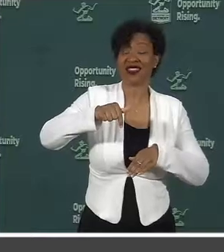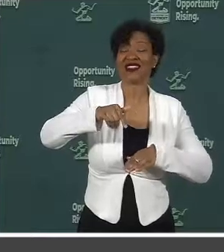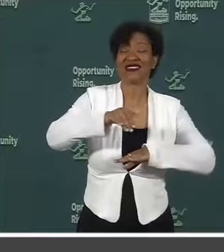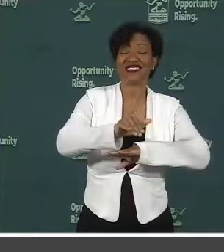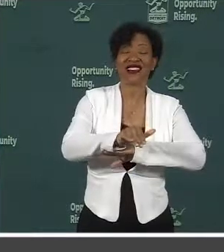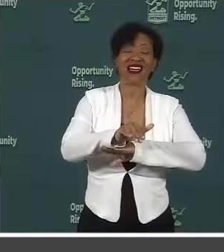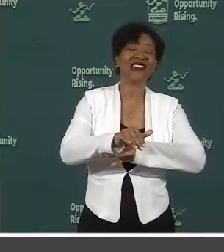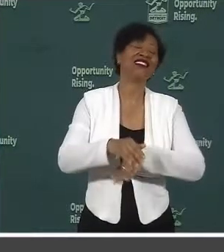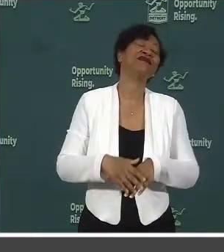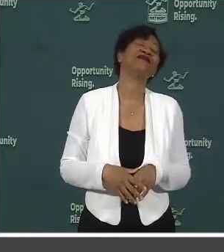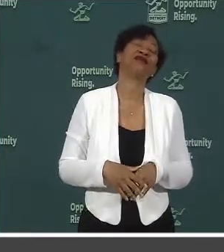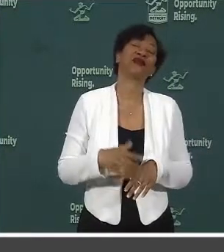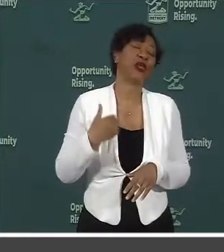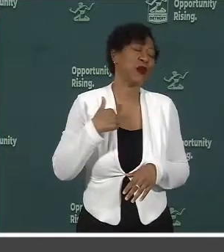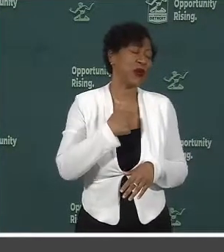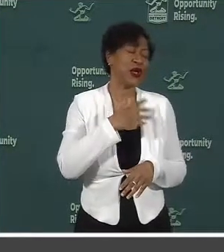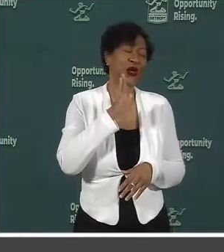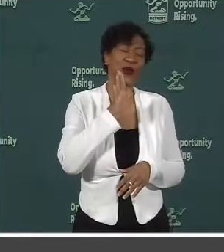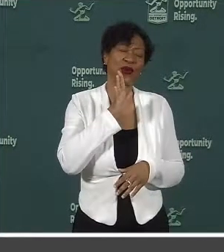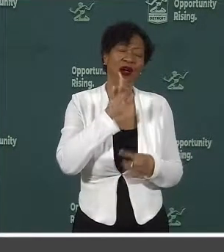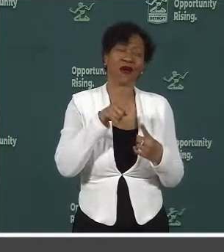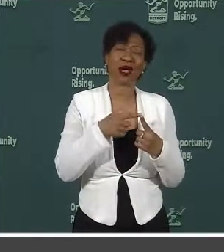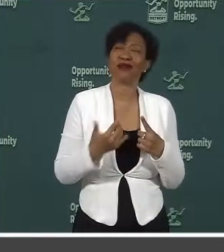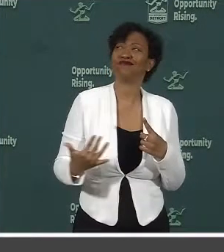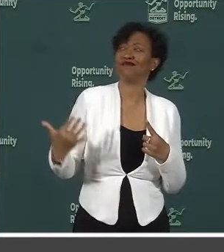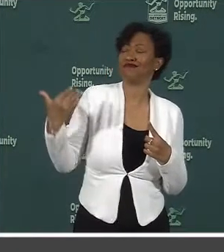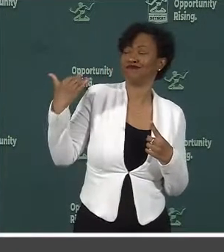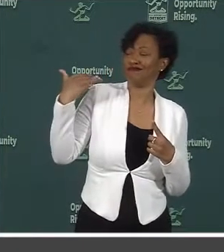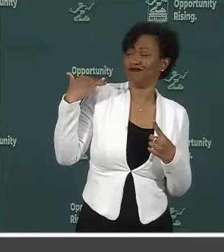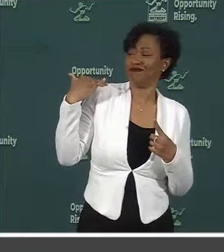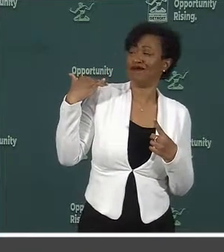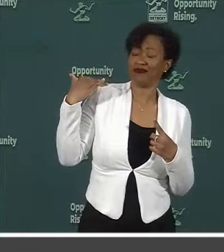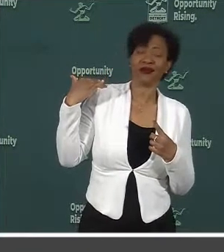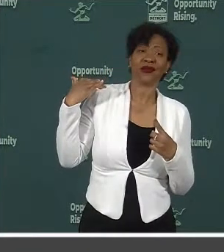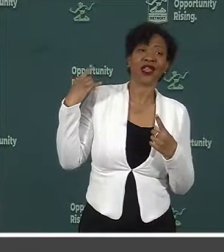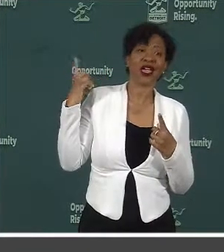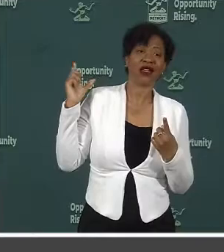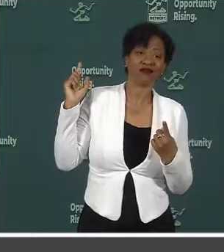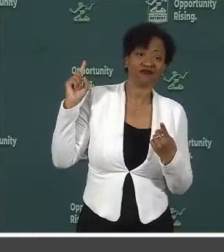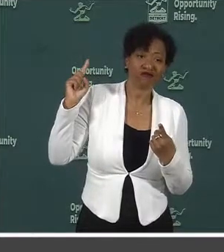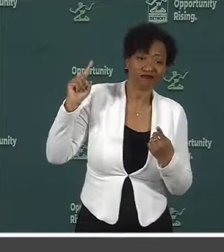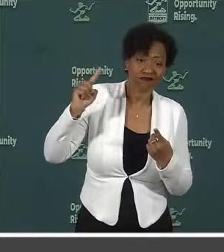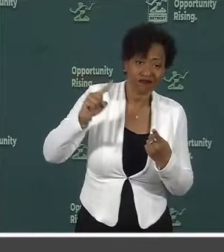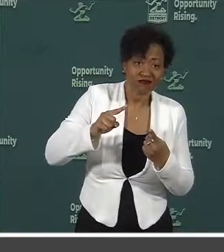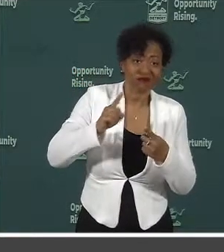TO TALK ABOUT WHERE WE'VE BEEN AND WHERE WE'RE GOING BUT I WANT TO START BY THANKING GENERAL MOTORS FOR HOSTING